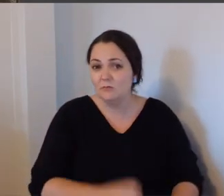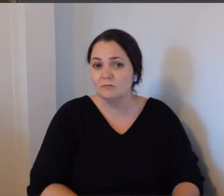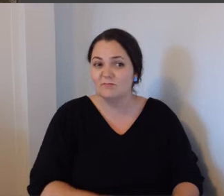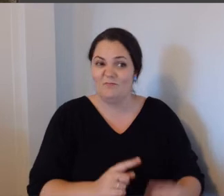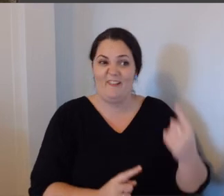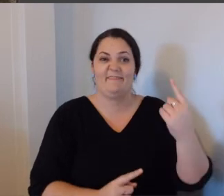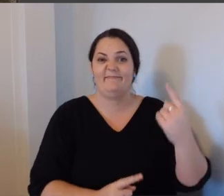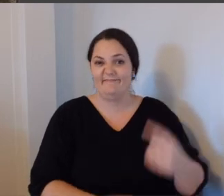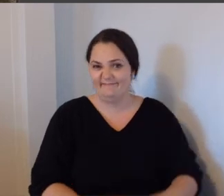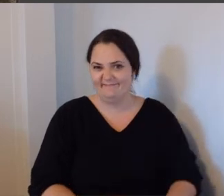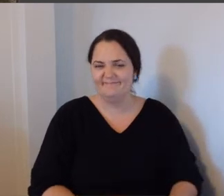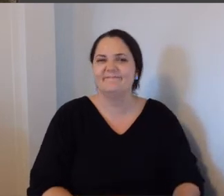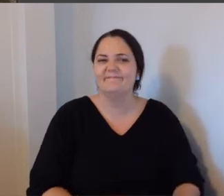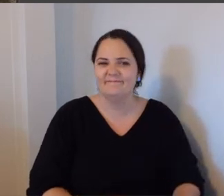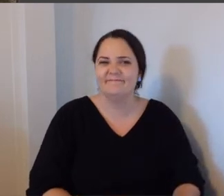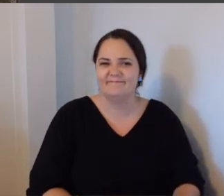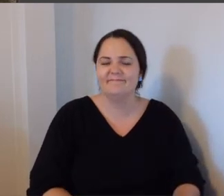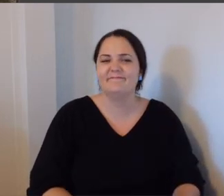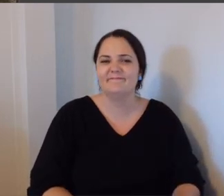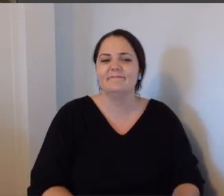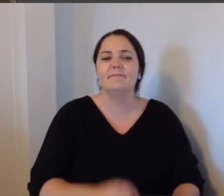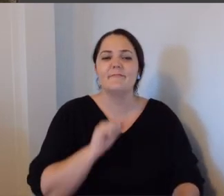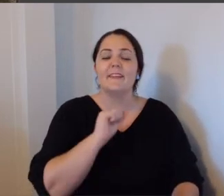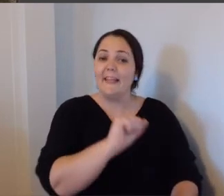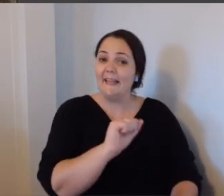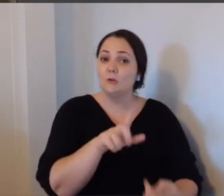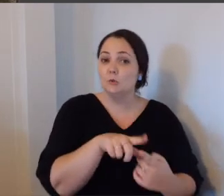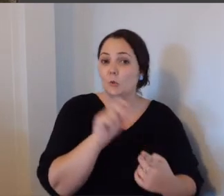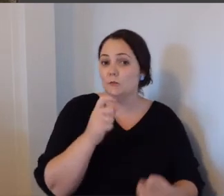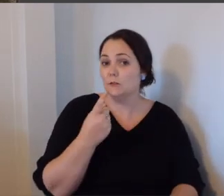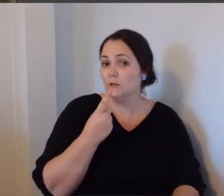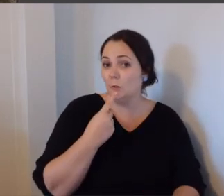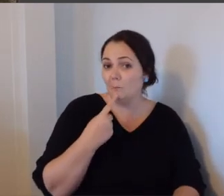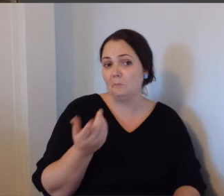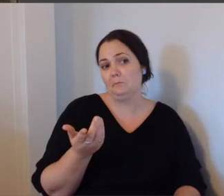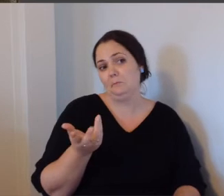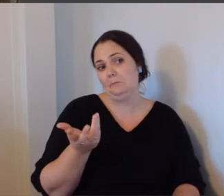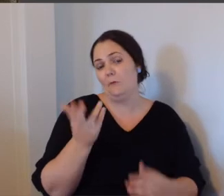as opposed to aligning himself, his choice of artistic style tends to be read as a repudiation.